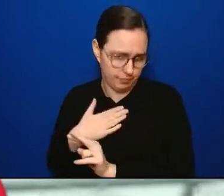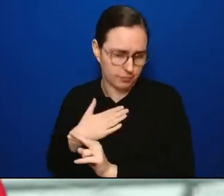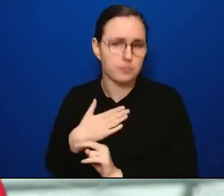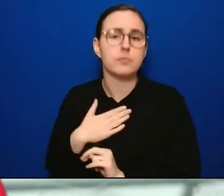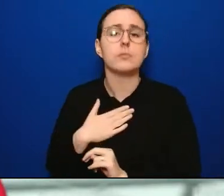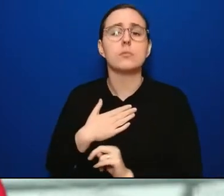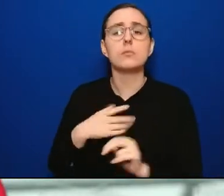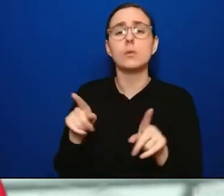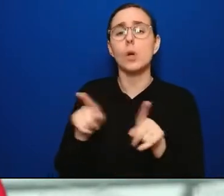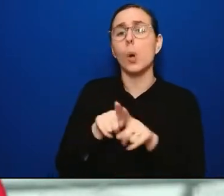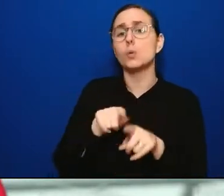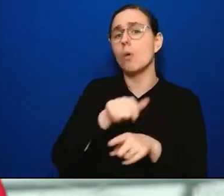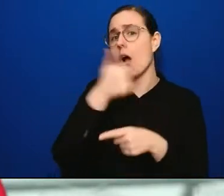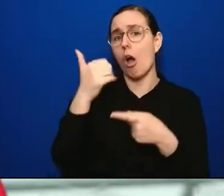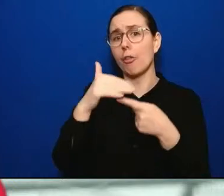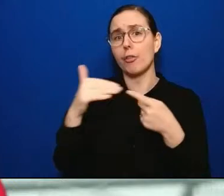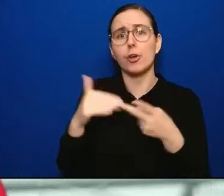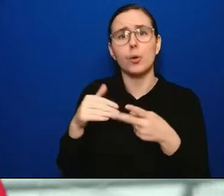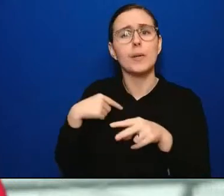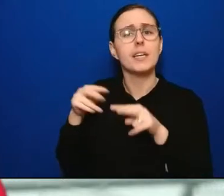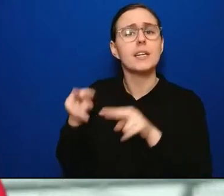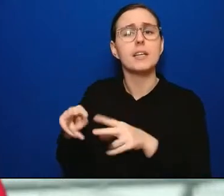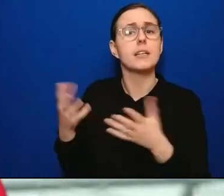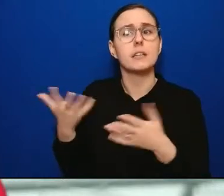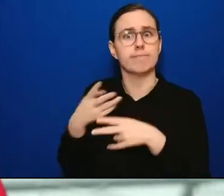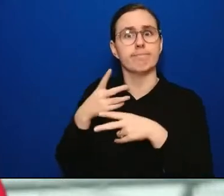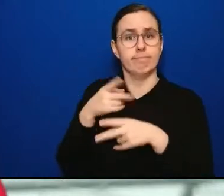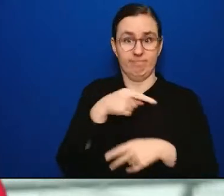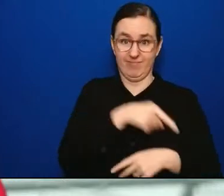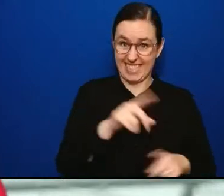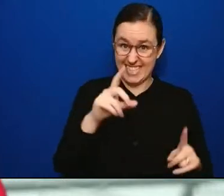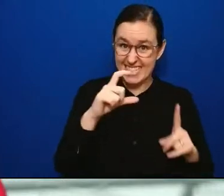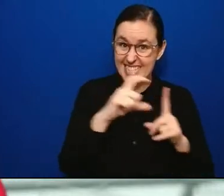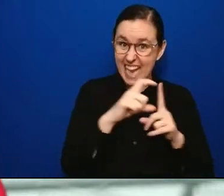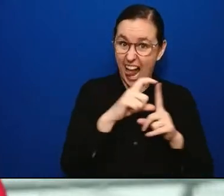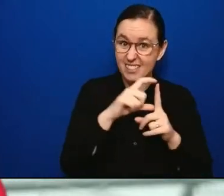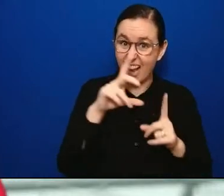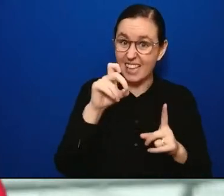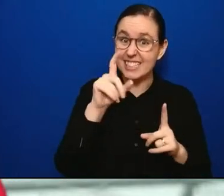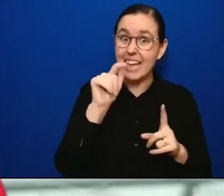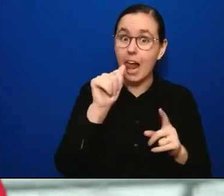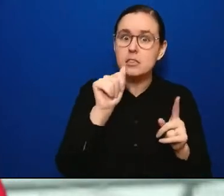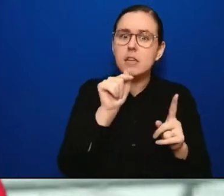we're watching carefully is that there's been Delta omicron